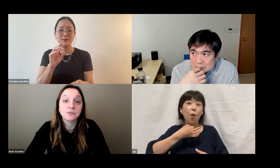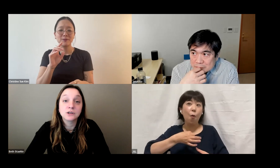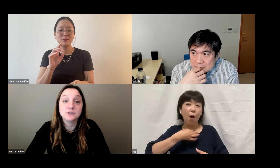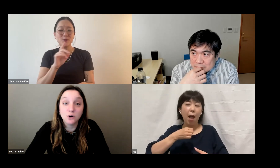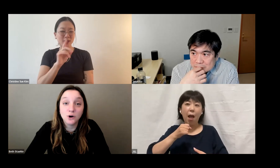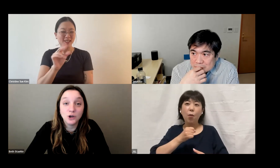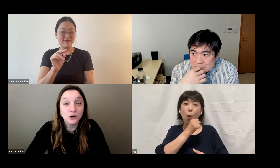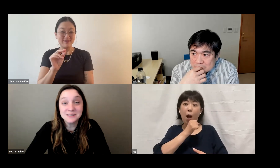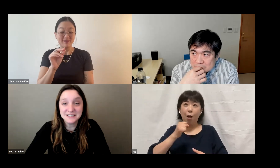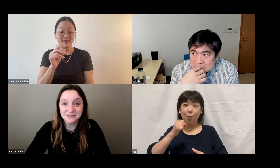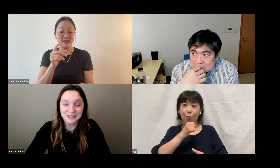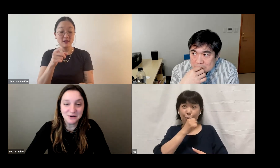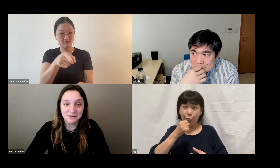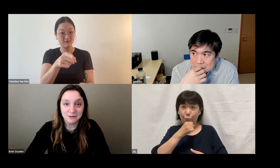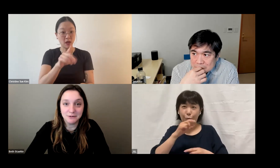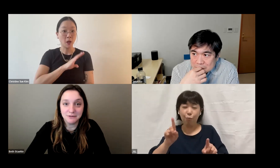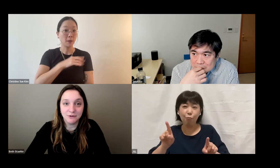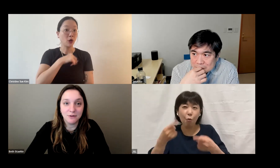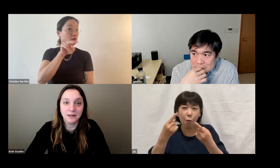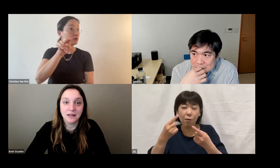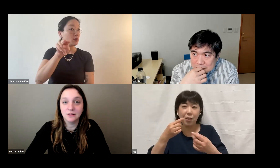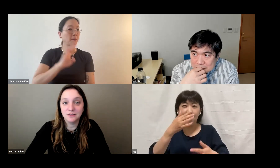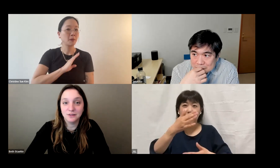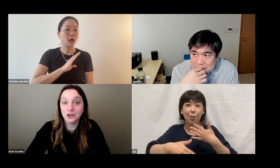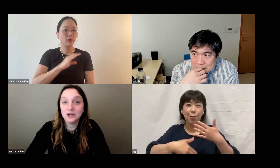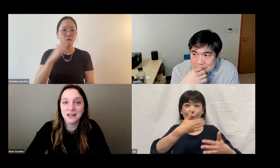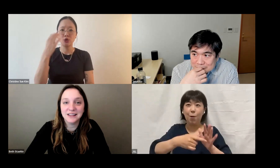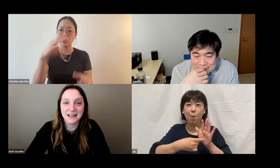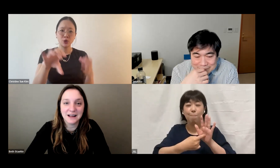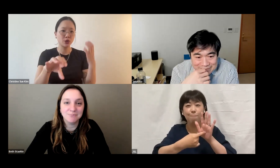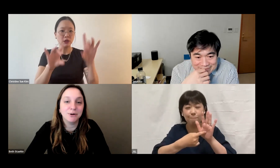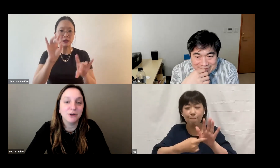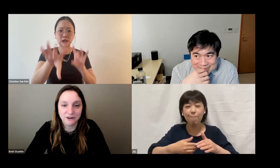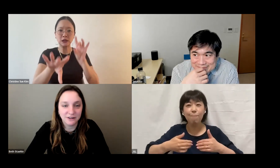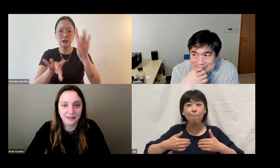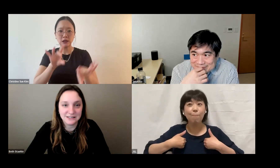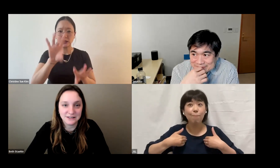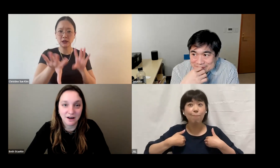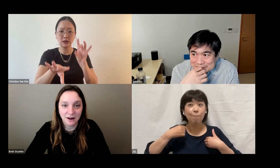So you see a video of me performing, looking like I'm perfectly in time